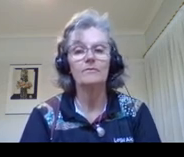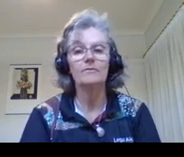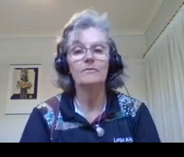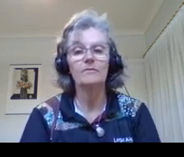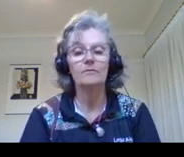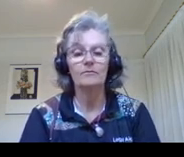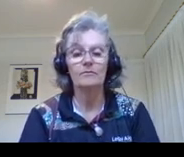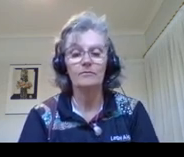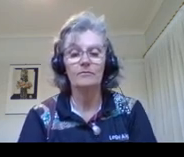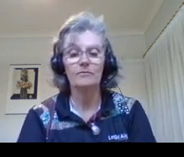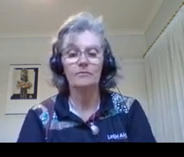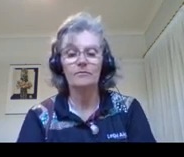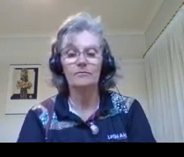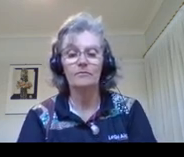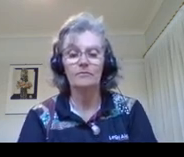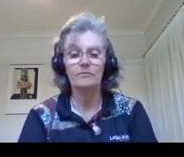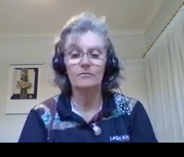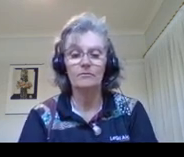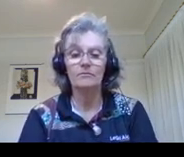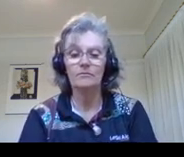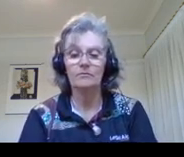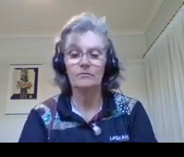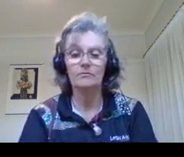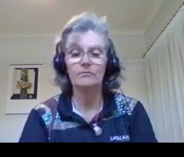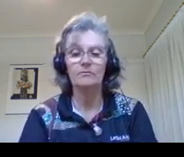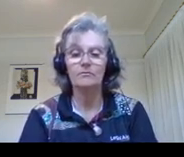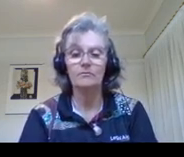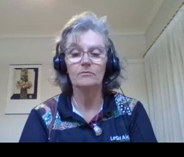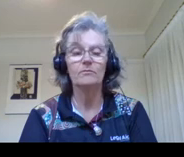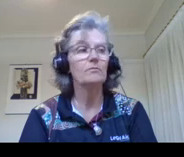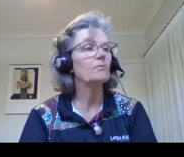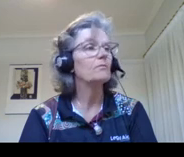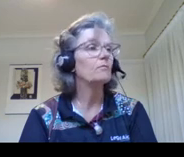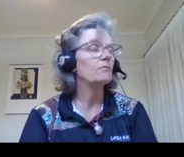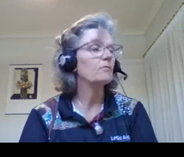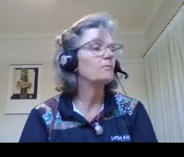away and then impersonate and use your name for to borrow loans and do all sorts down the track